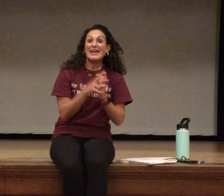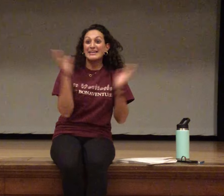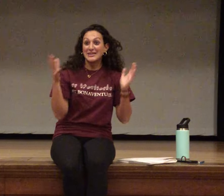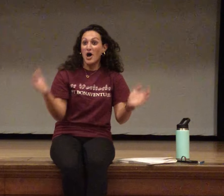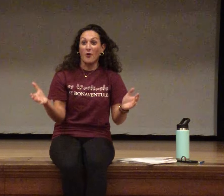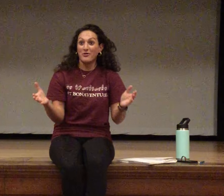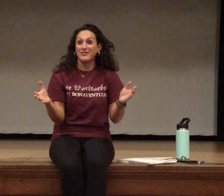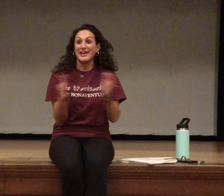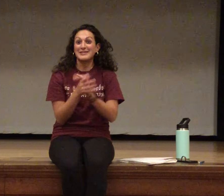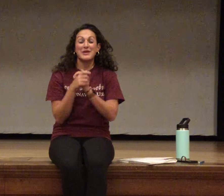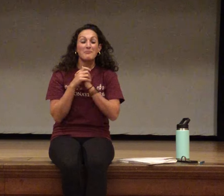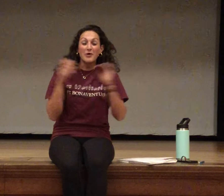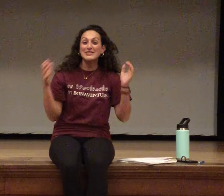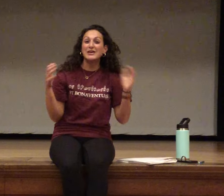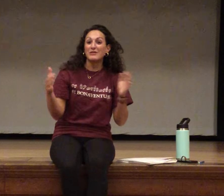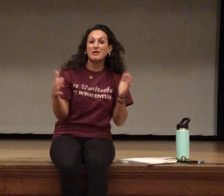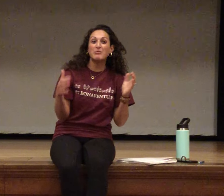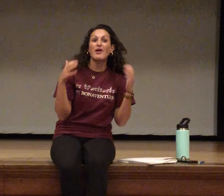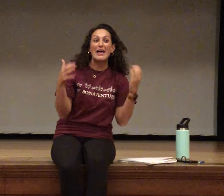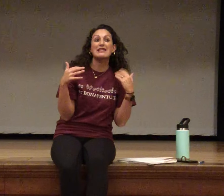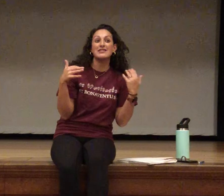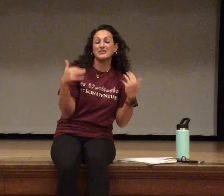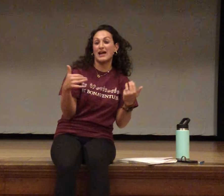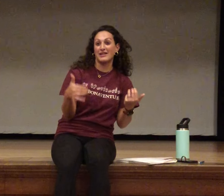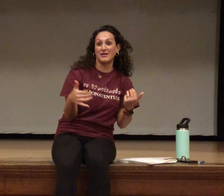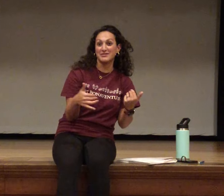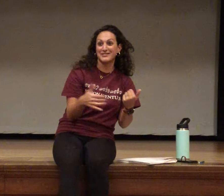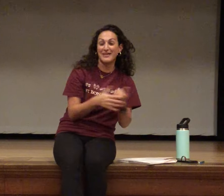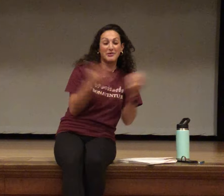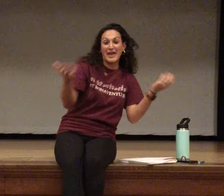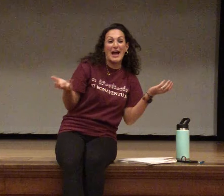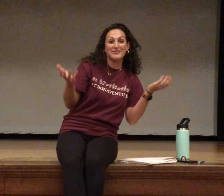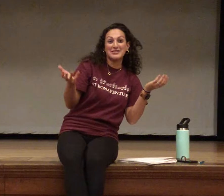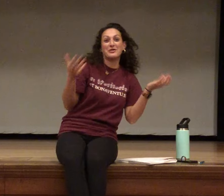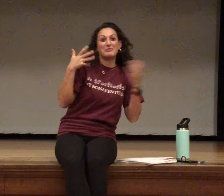I can't say no like most hearing people hate their side names and but they have to deal with